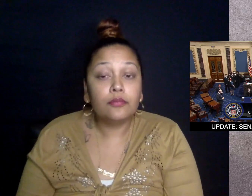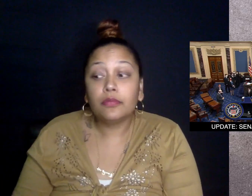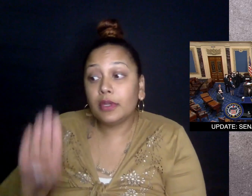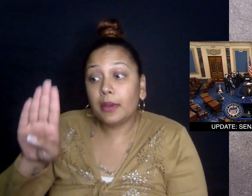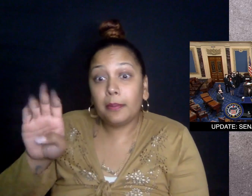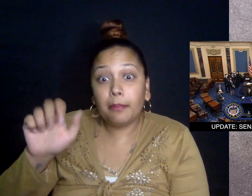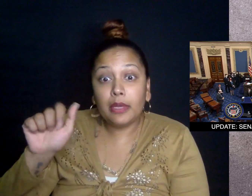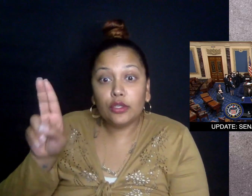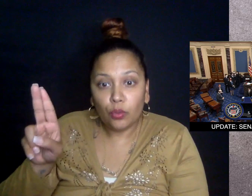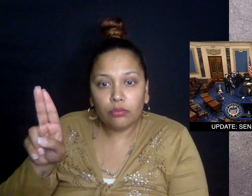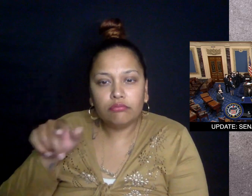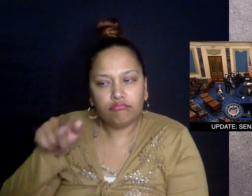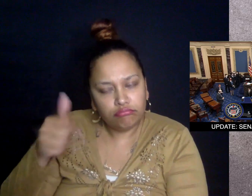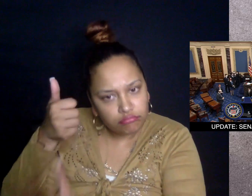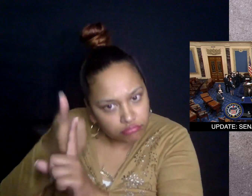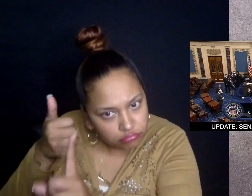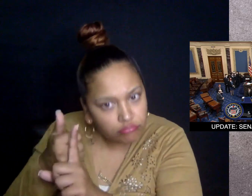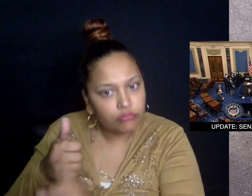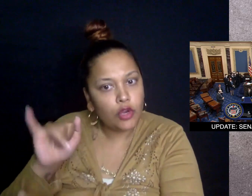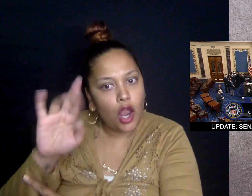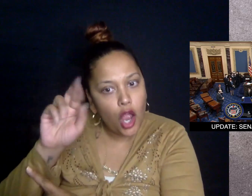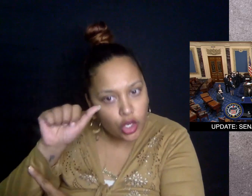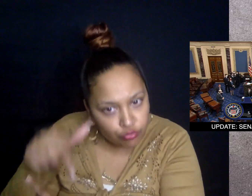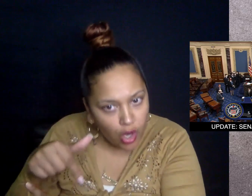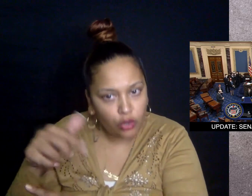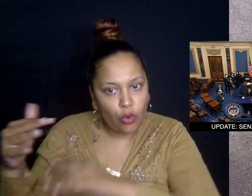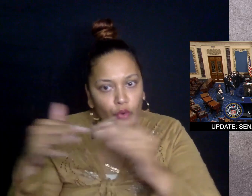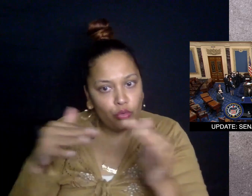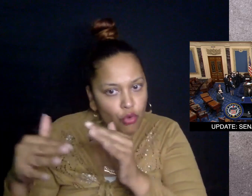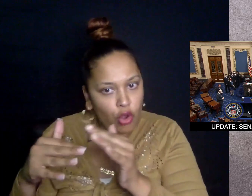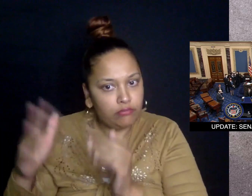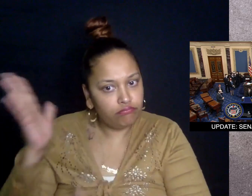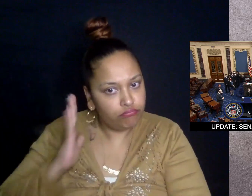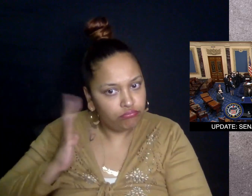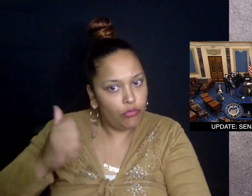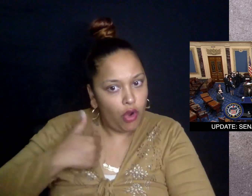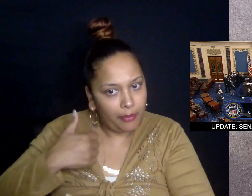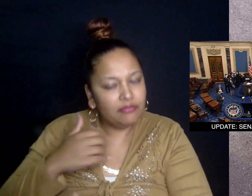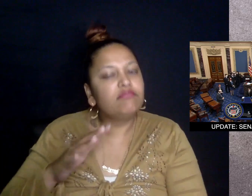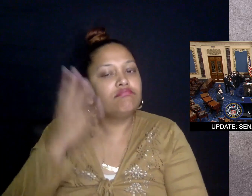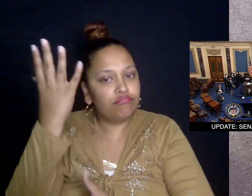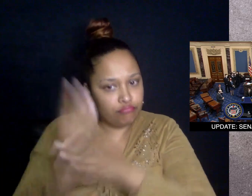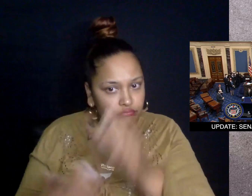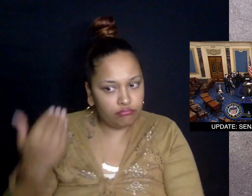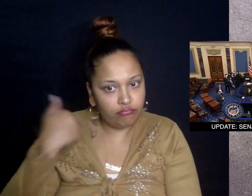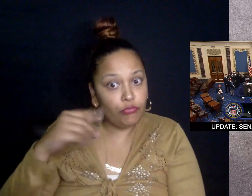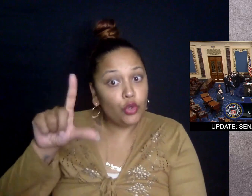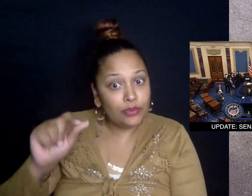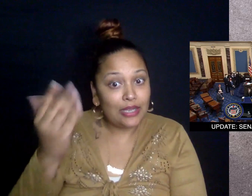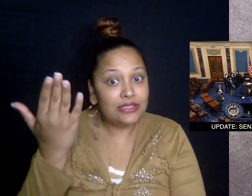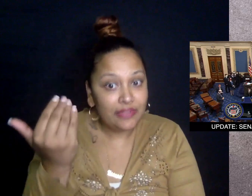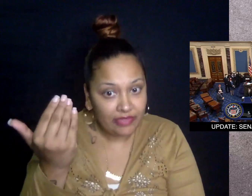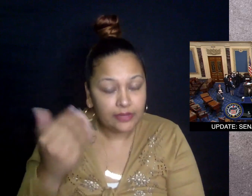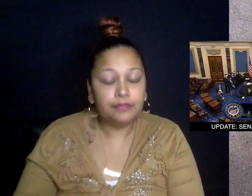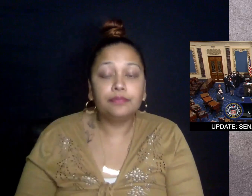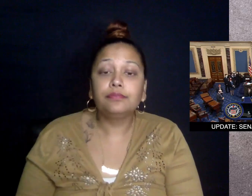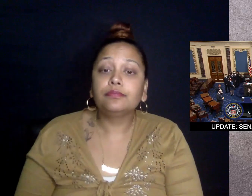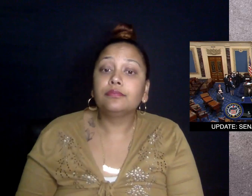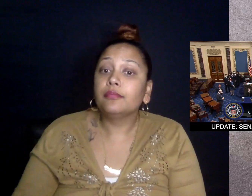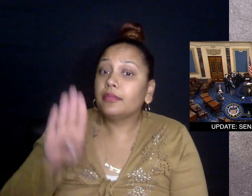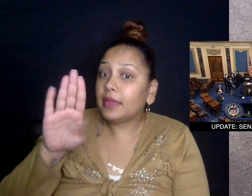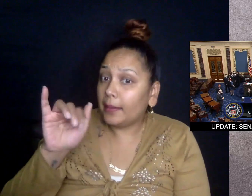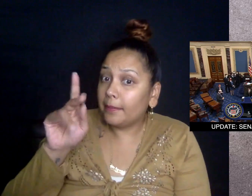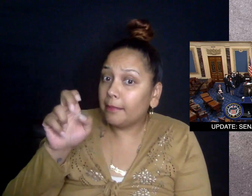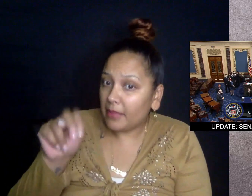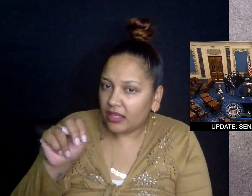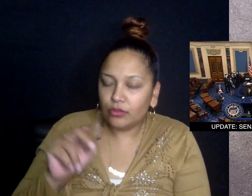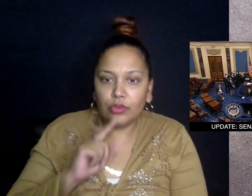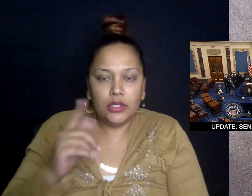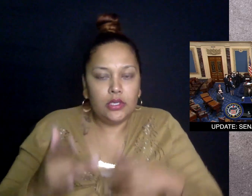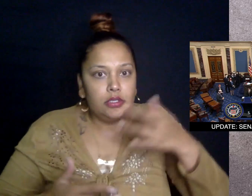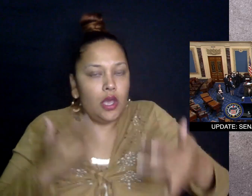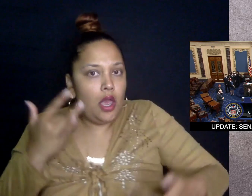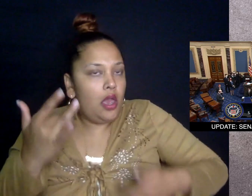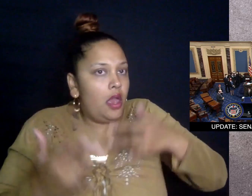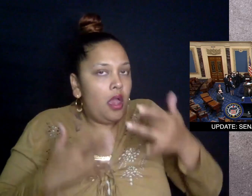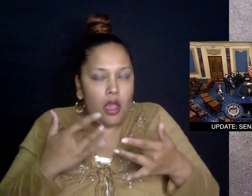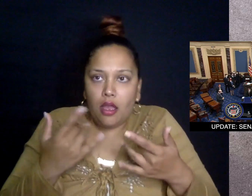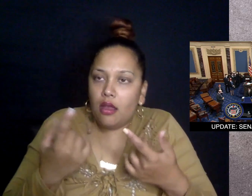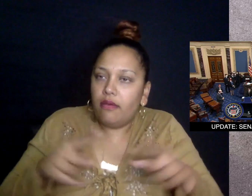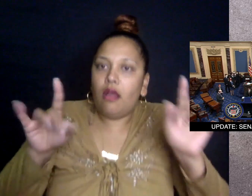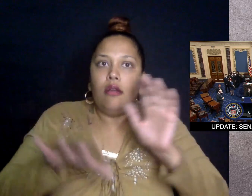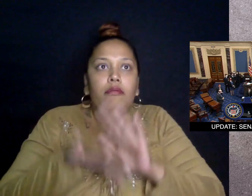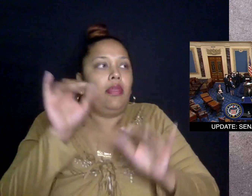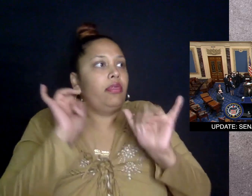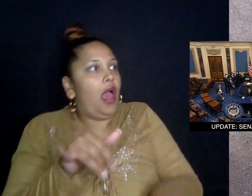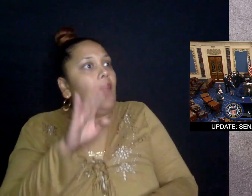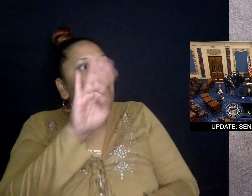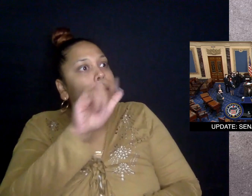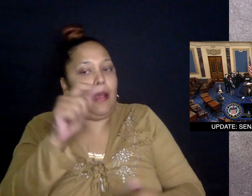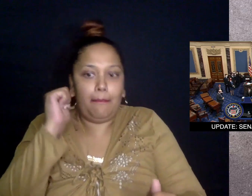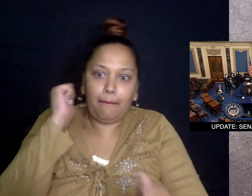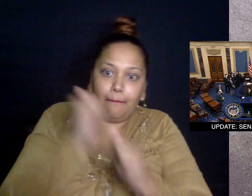killed his son Beau Beau an Iraq war veteran died in 2015 Biden was so excited when the